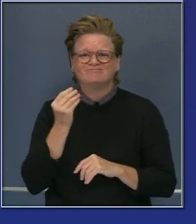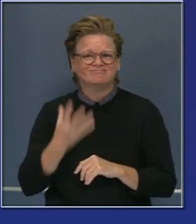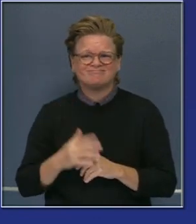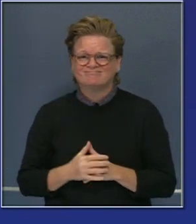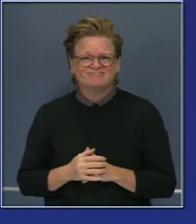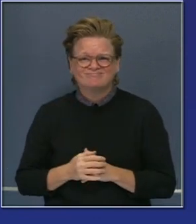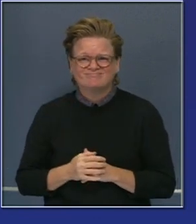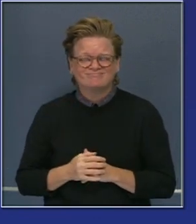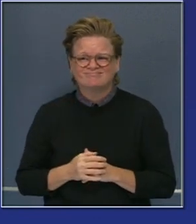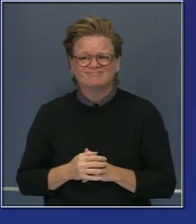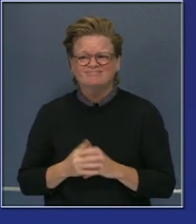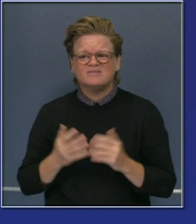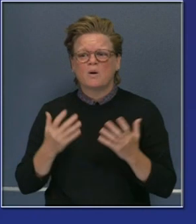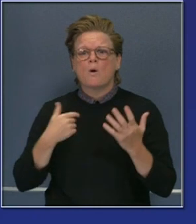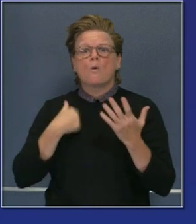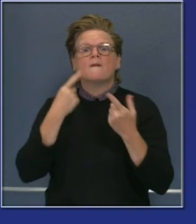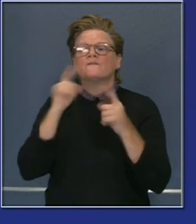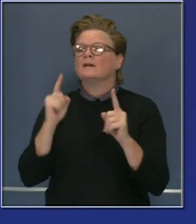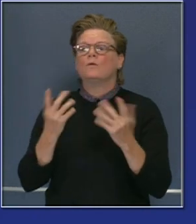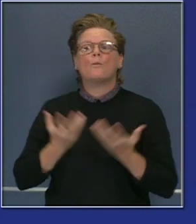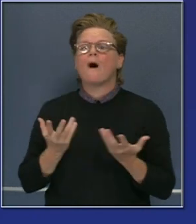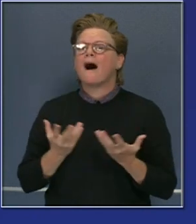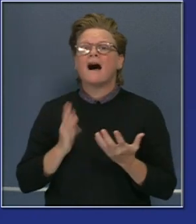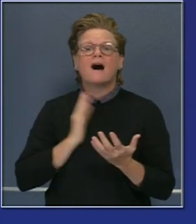ACROSS THE NATION AND SO IT IS